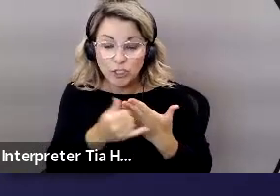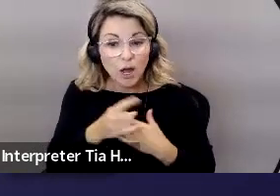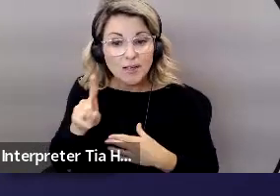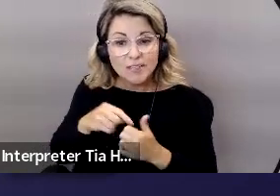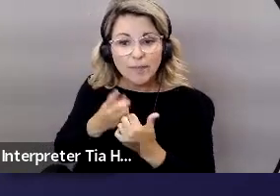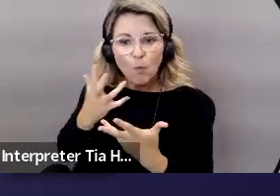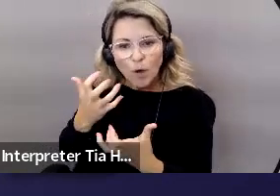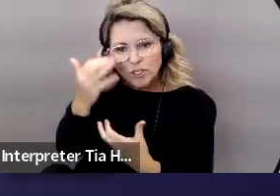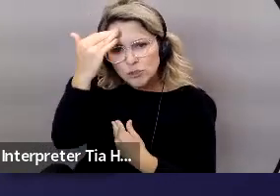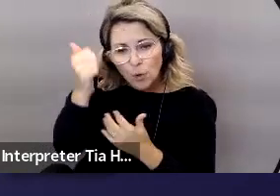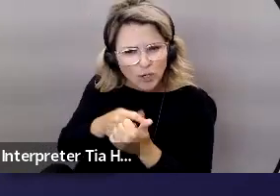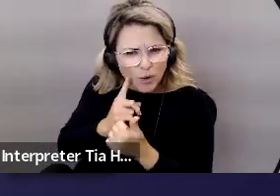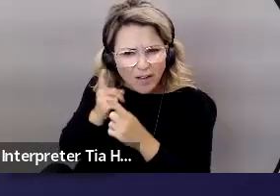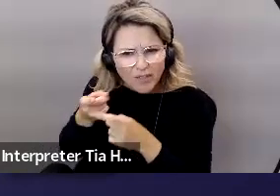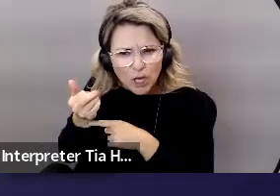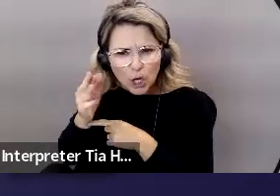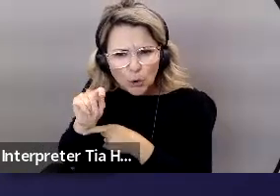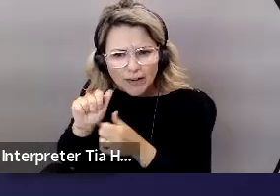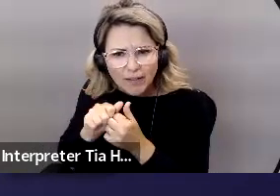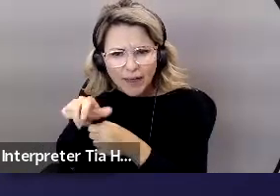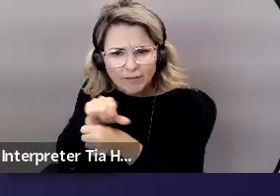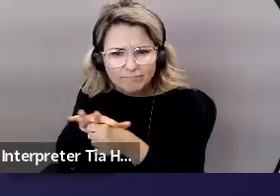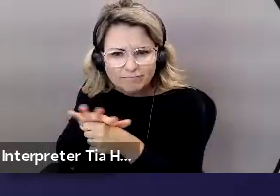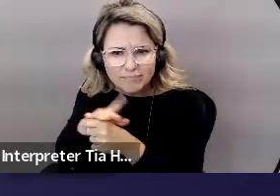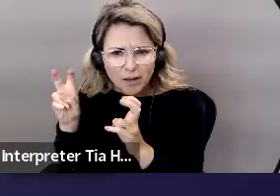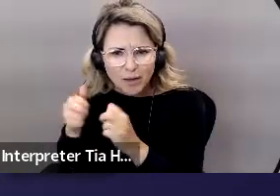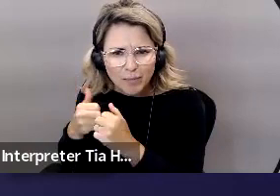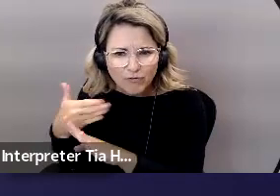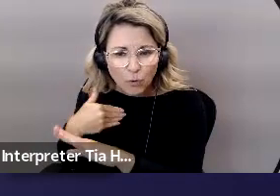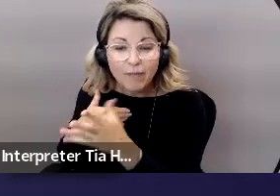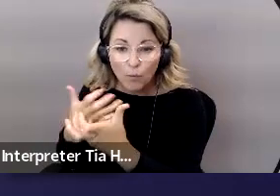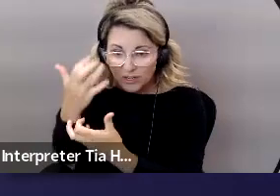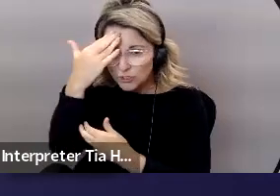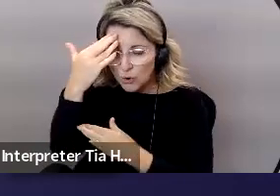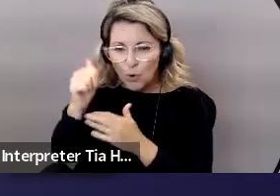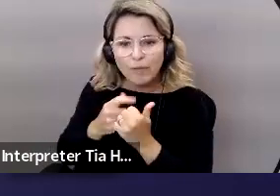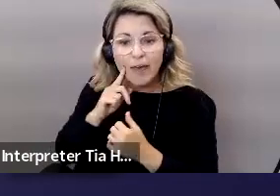in this area before. They will sometimes want to know, what are the administrative supports,